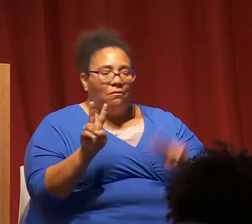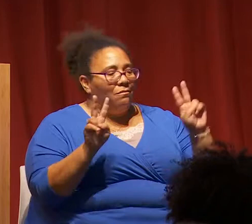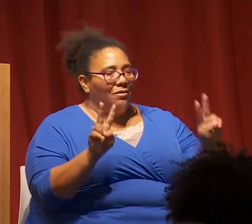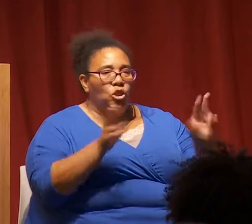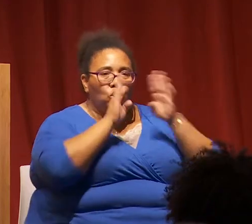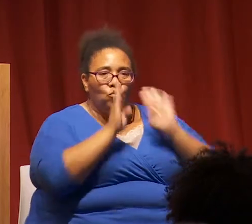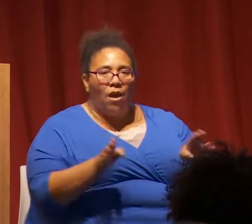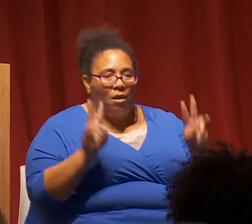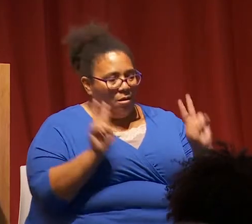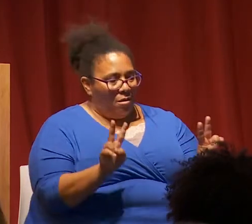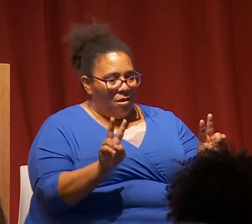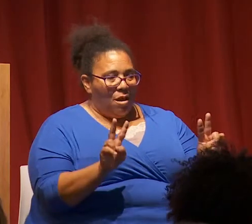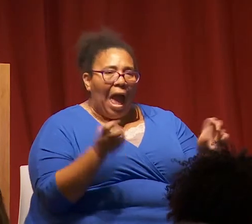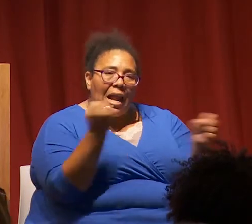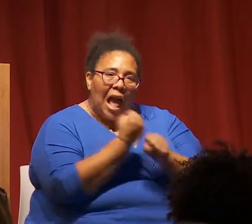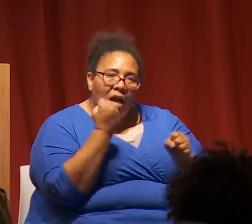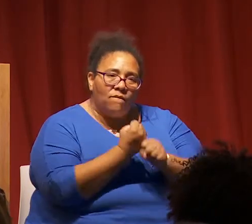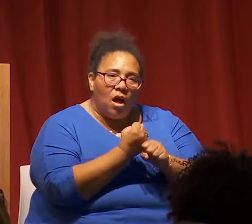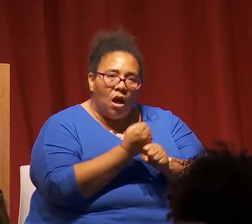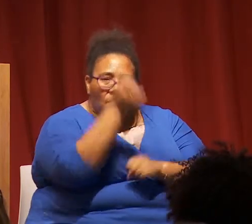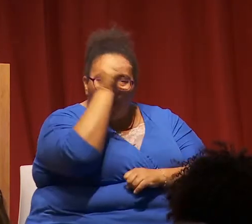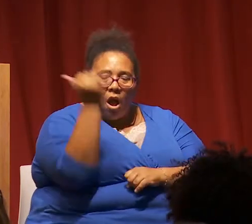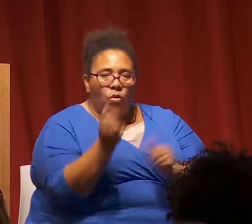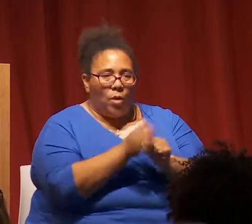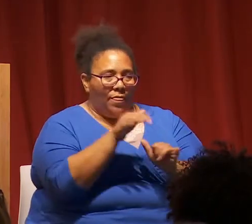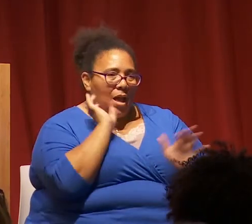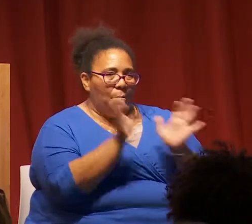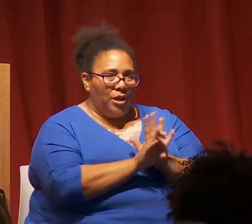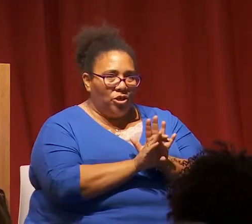I fought them for the longest time as well as fighting them on the title.